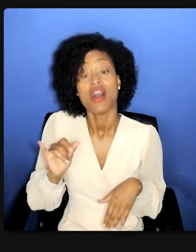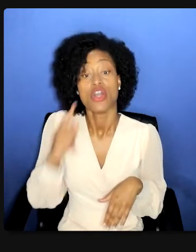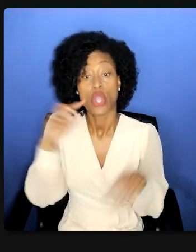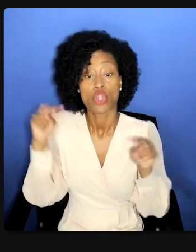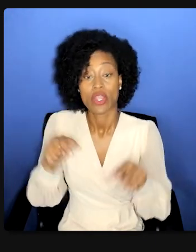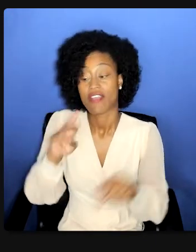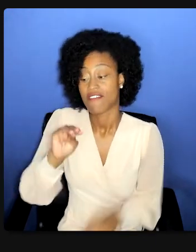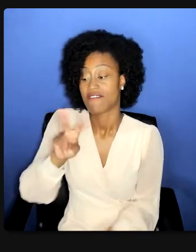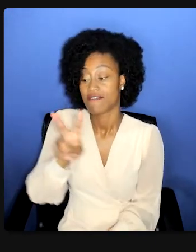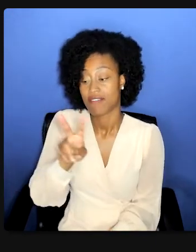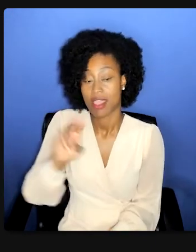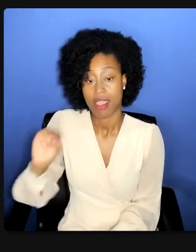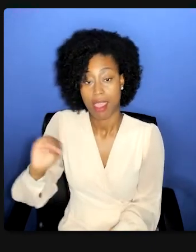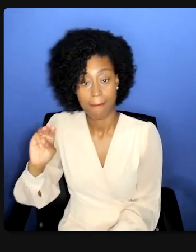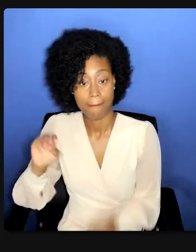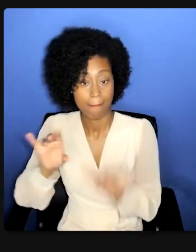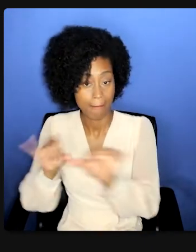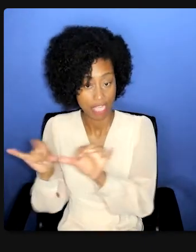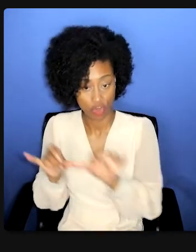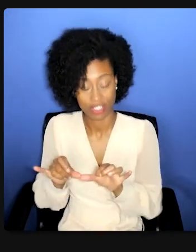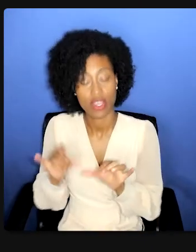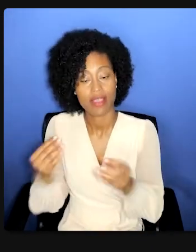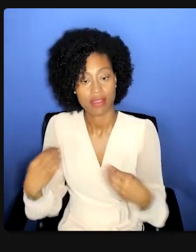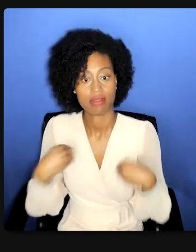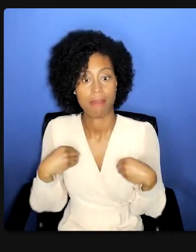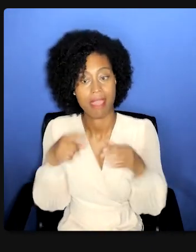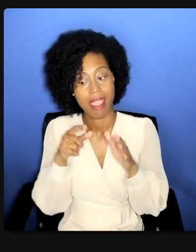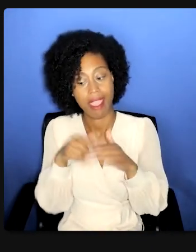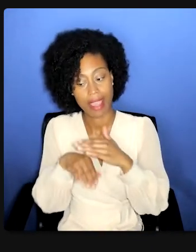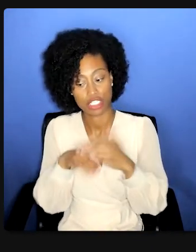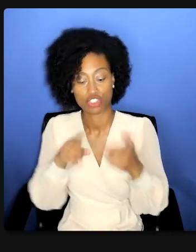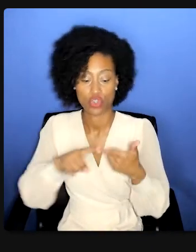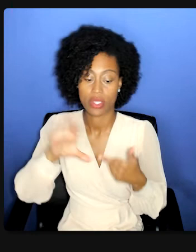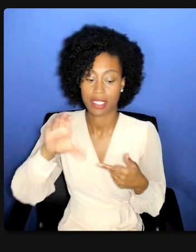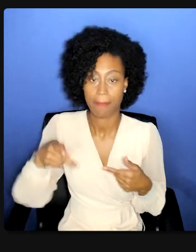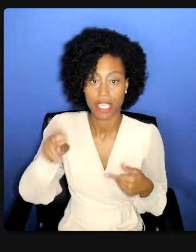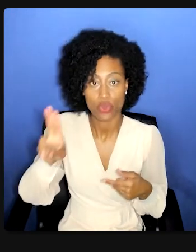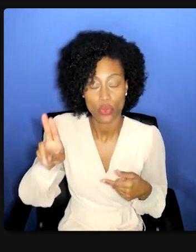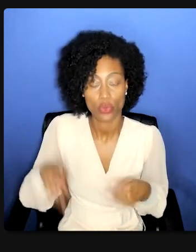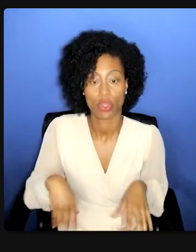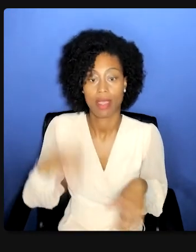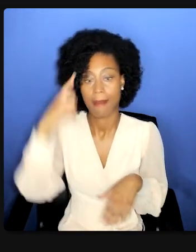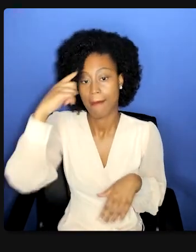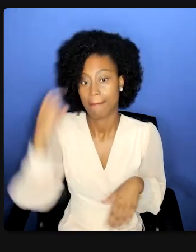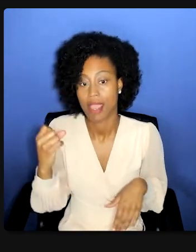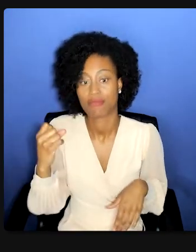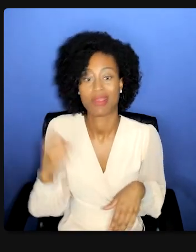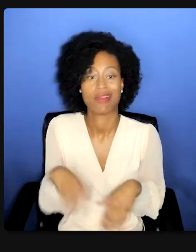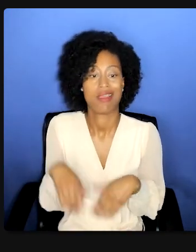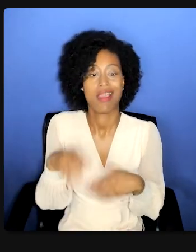VM metrics features give us access to CPU, memory, network bytes sent and received,